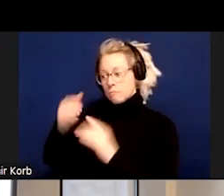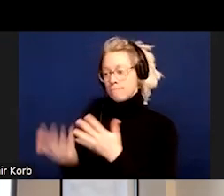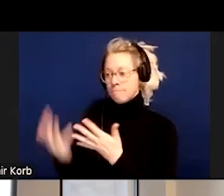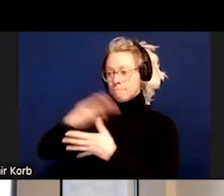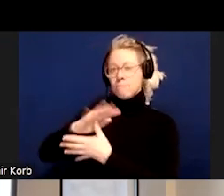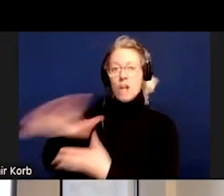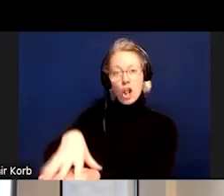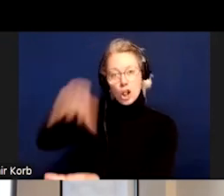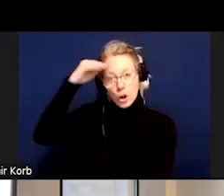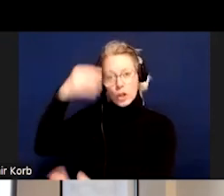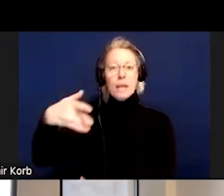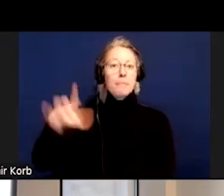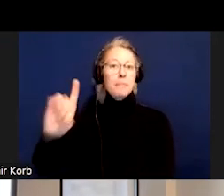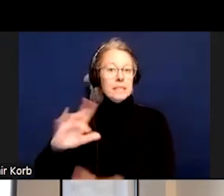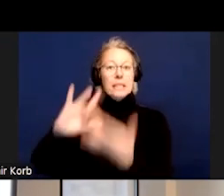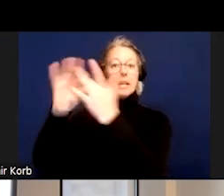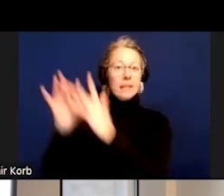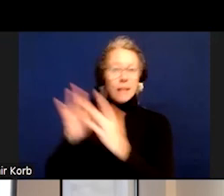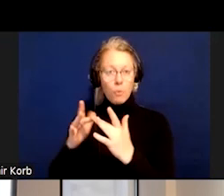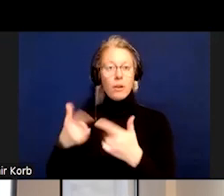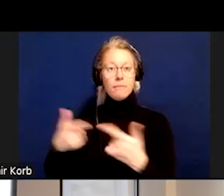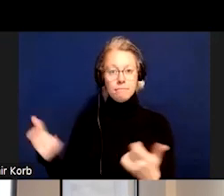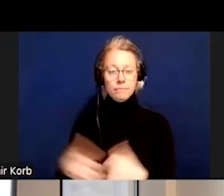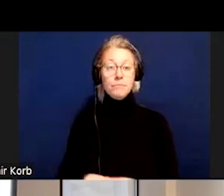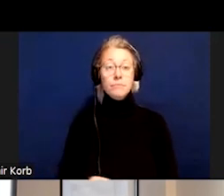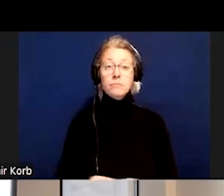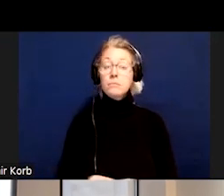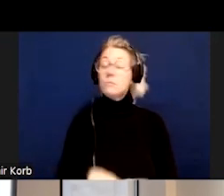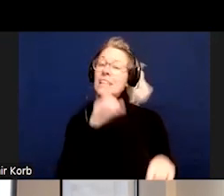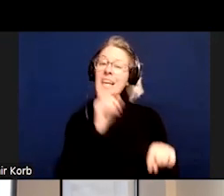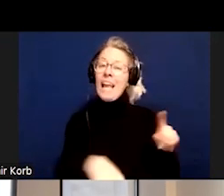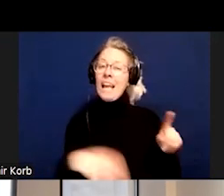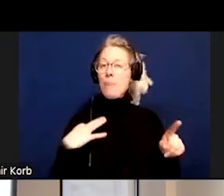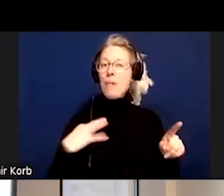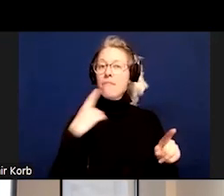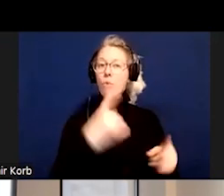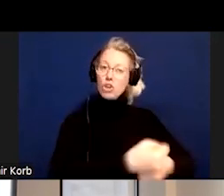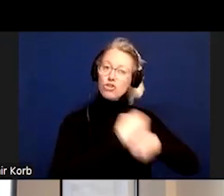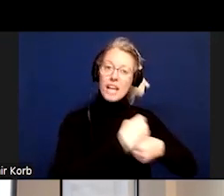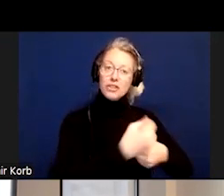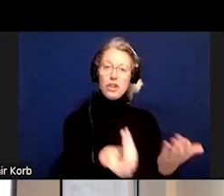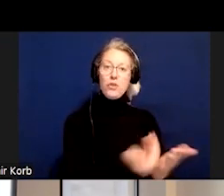and networking. Artists may not apply to create or develop a new body of work that will lead